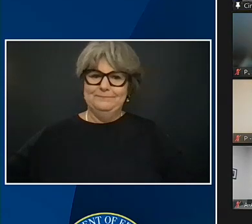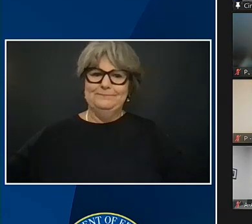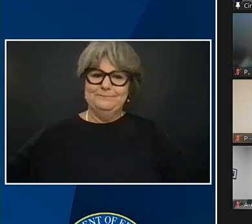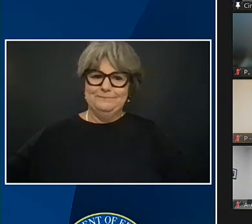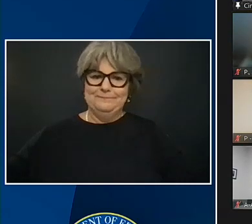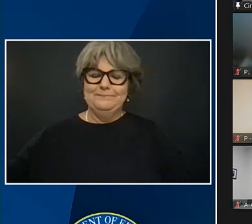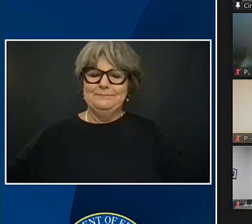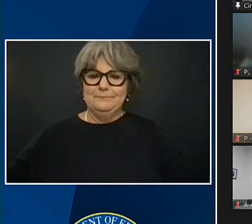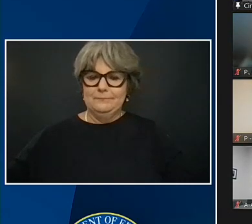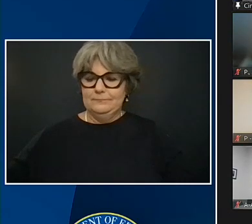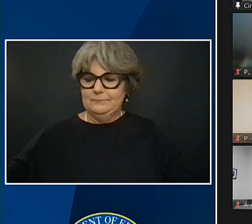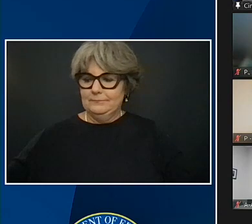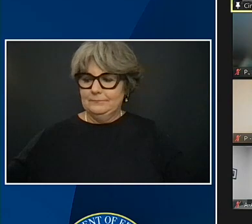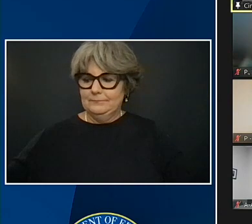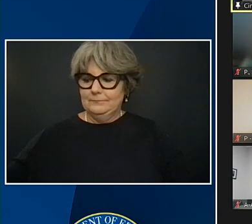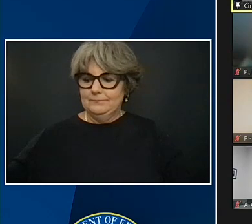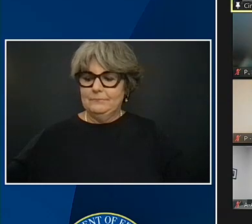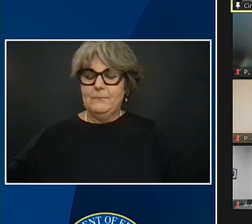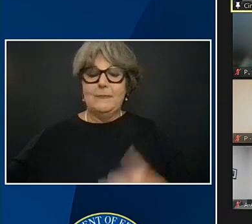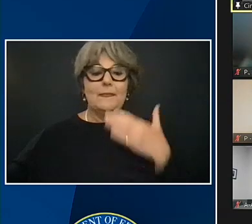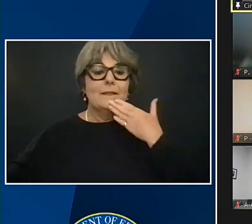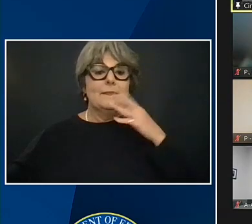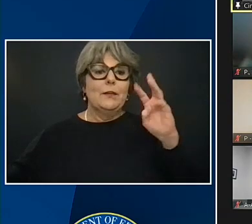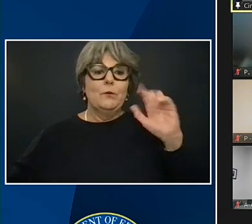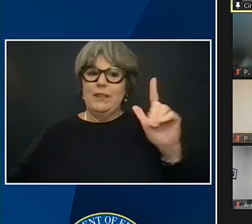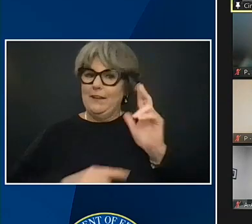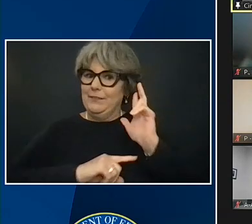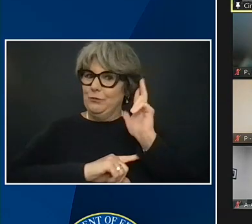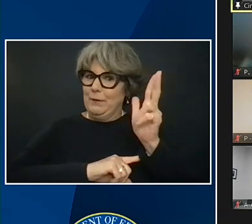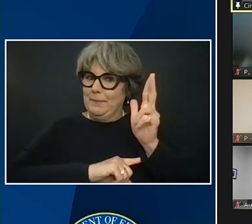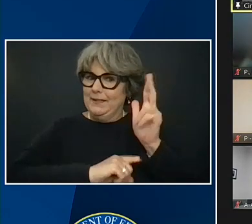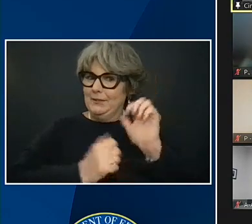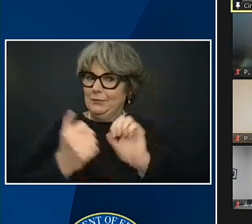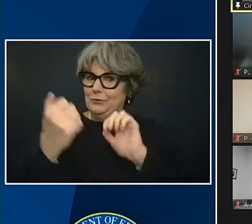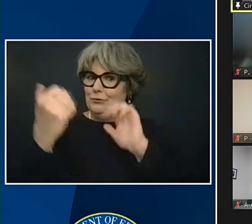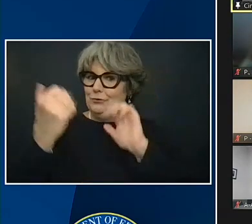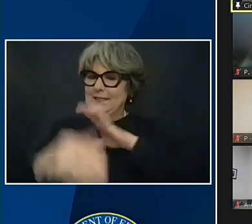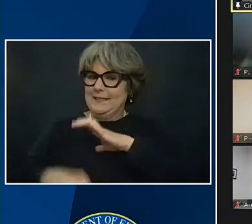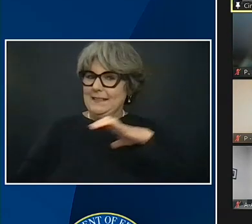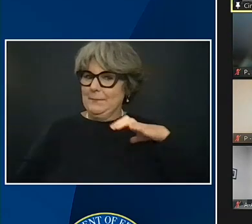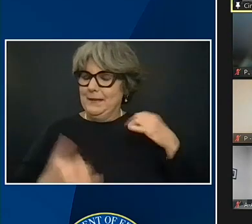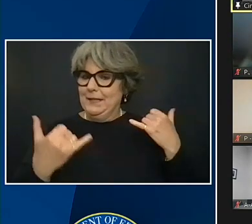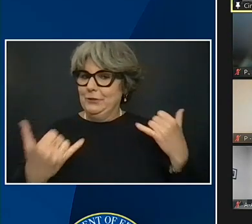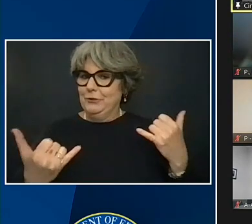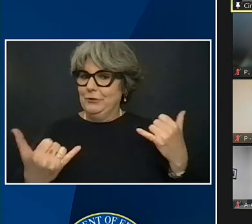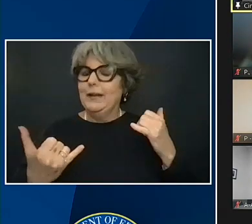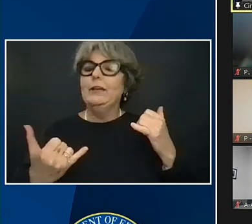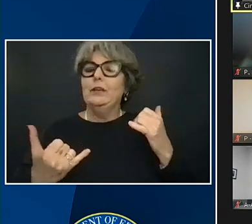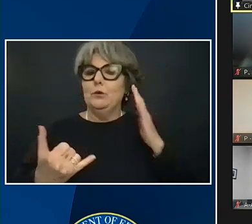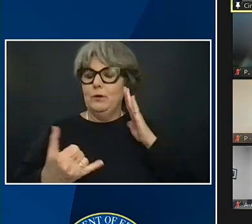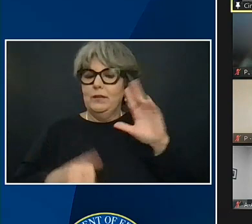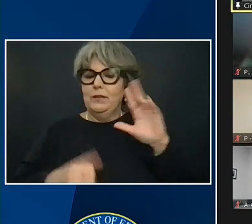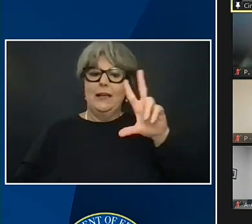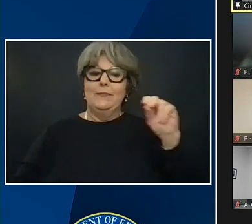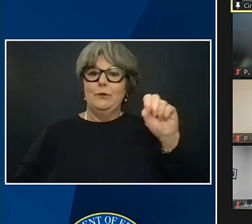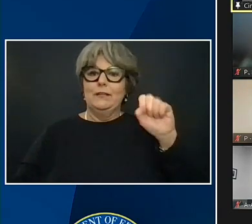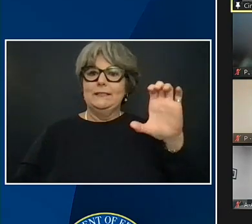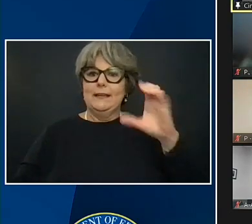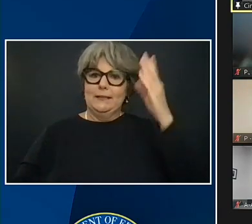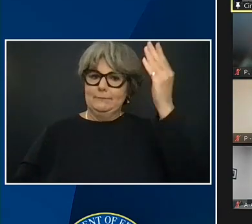Thanks, Will, for joining us. You have three minutes to address the committee today, and you will receive a 30-second notice prior to expiration of